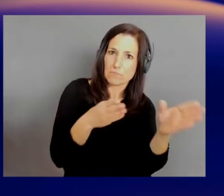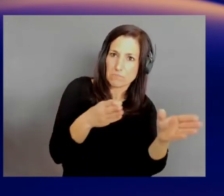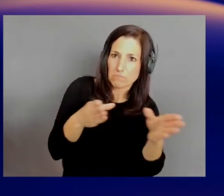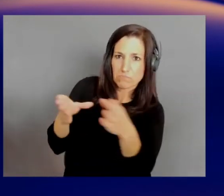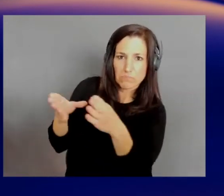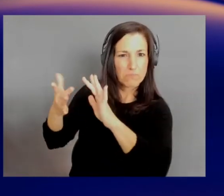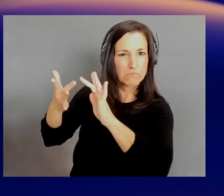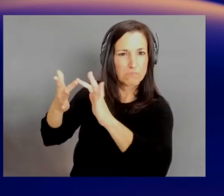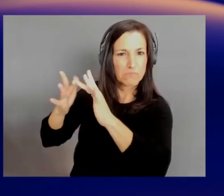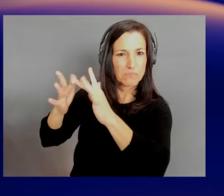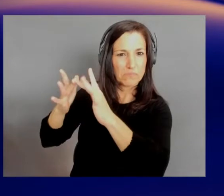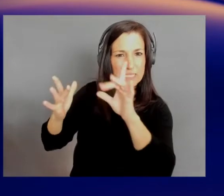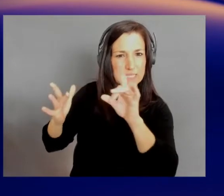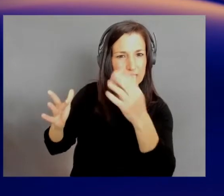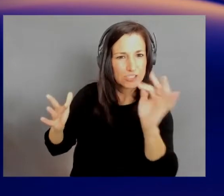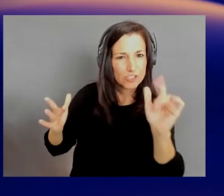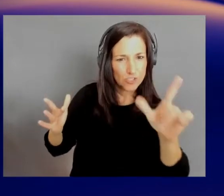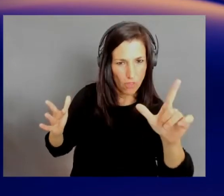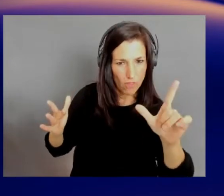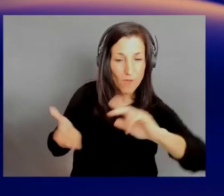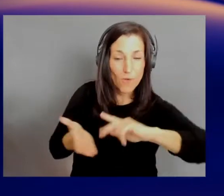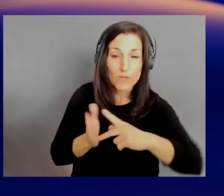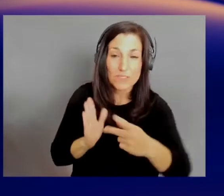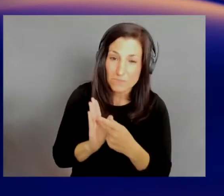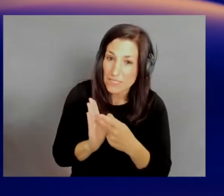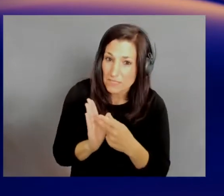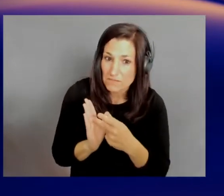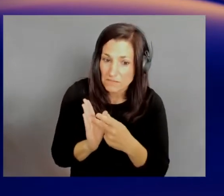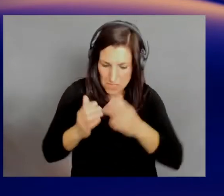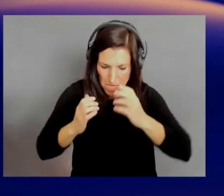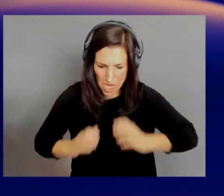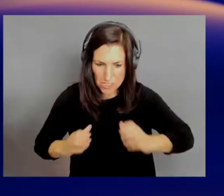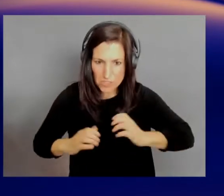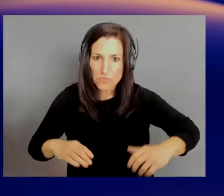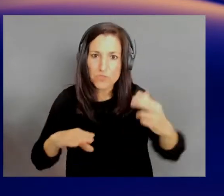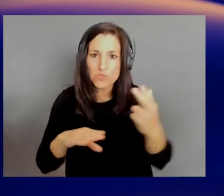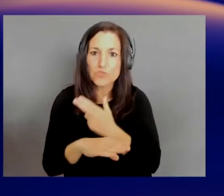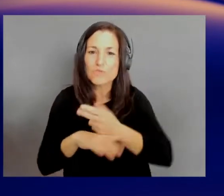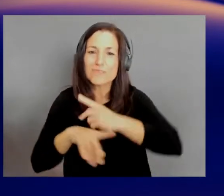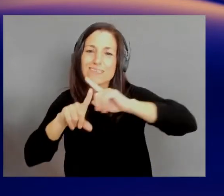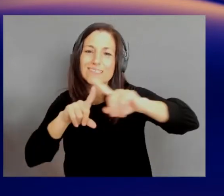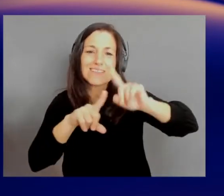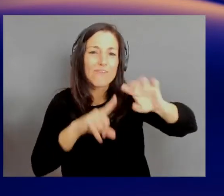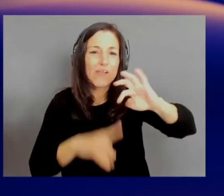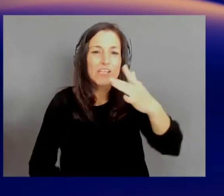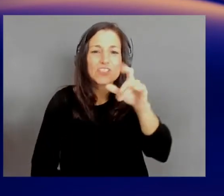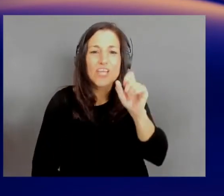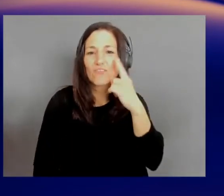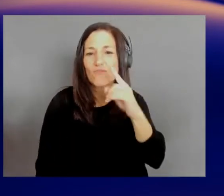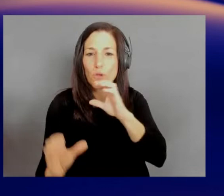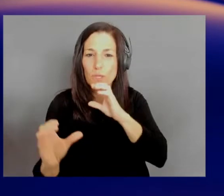customers are moving from one channel to another channel for various types of communications. So you might get notifications on text,